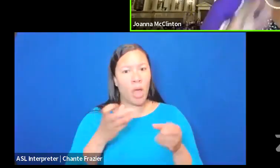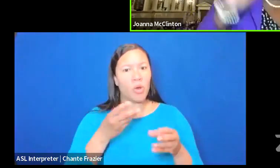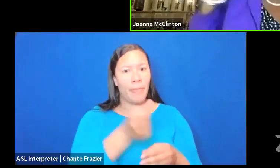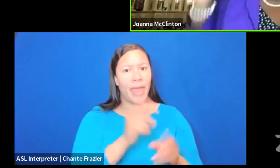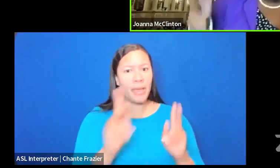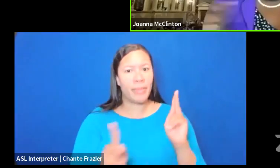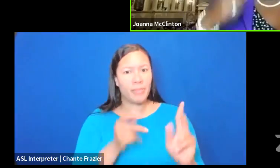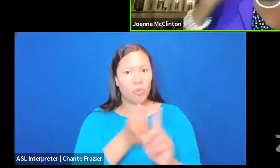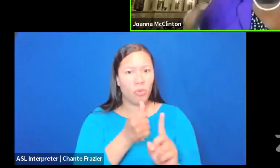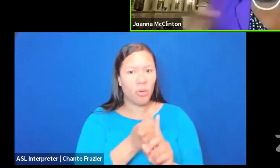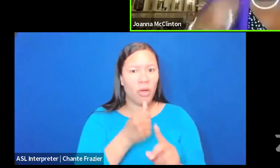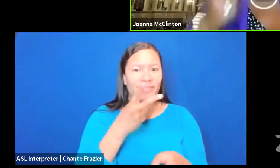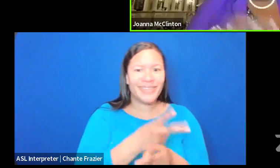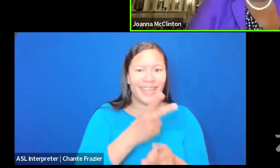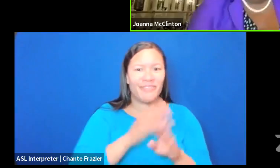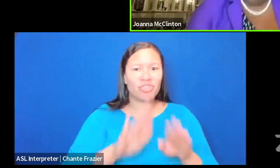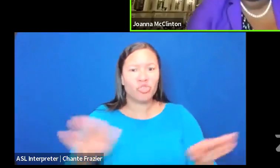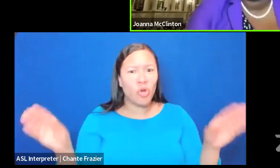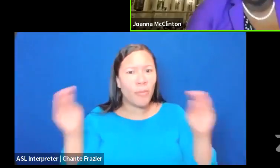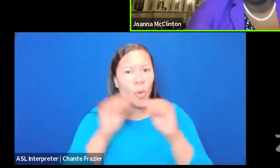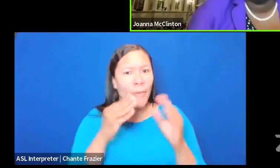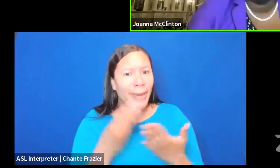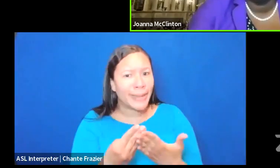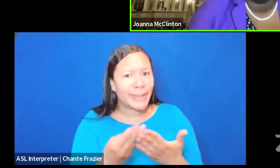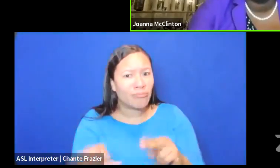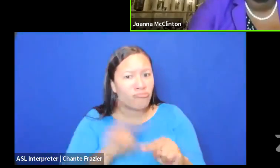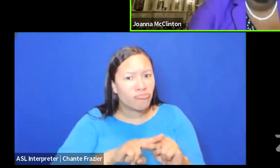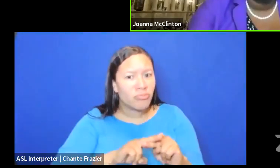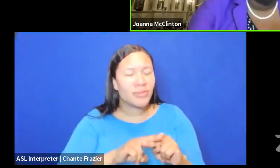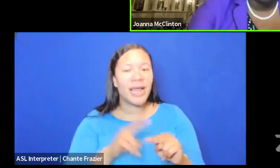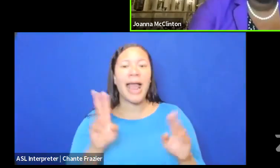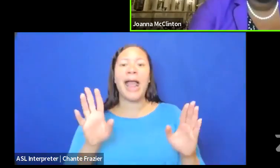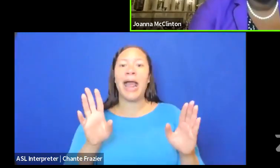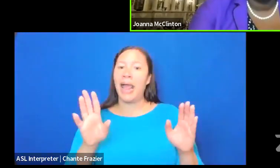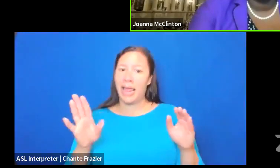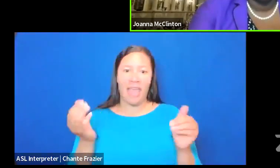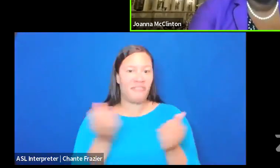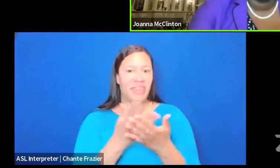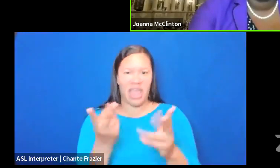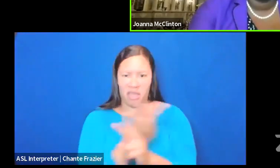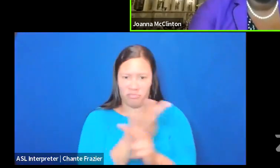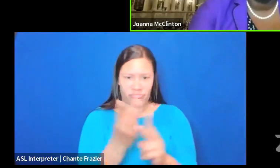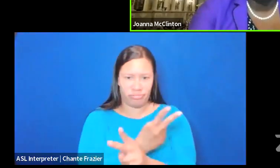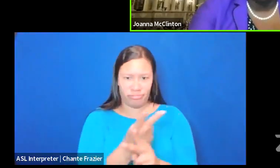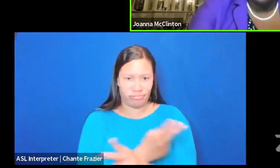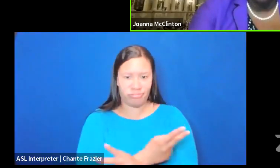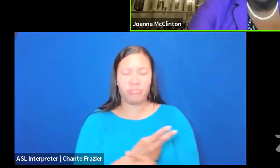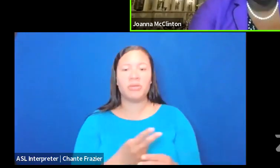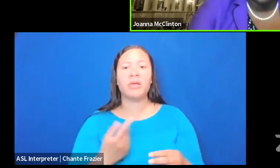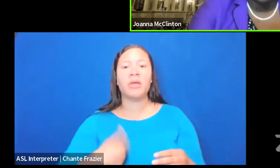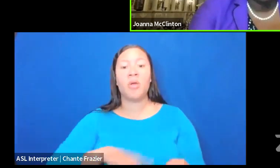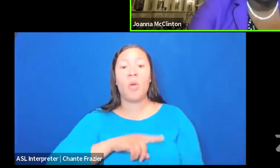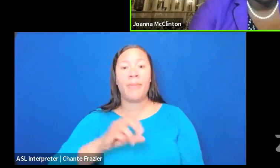jobs it has to absolutely make sense. We have to realize the fact that if childcare continues to go up, I hear from childcare providers in my